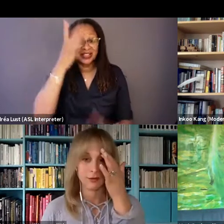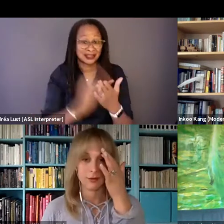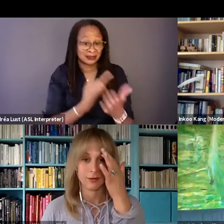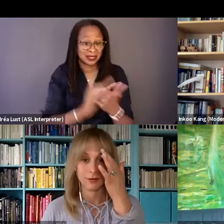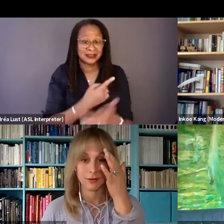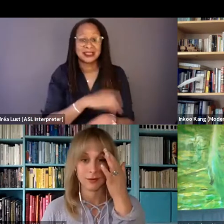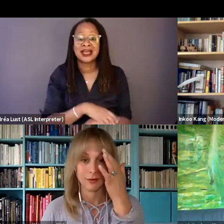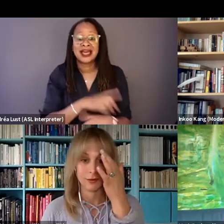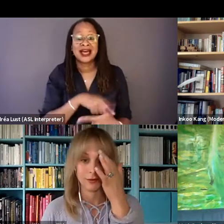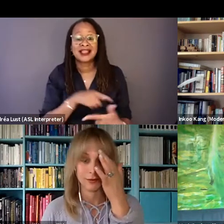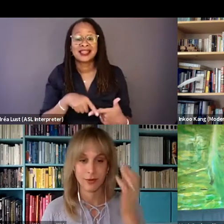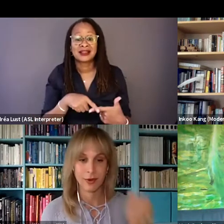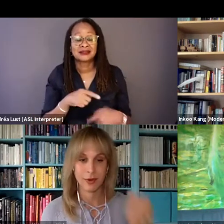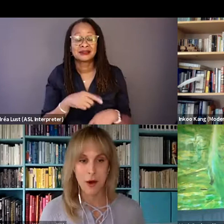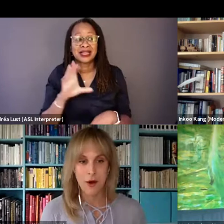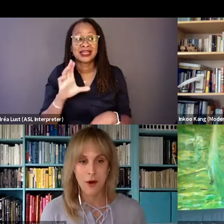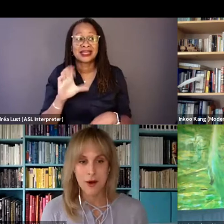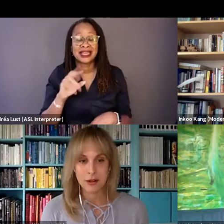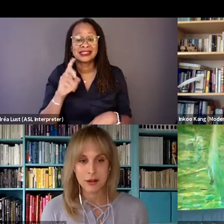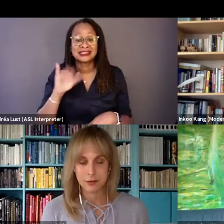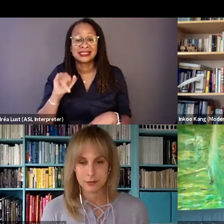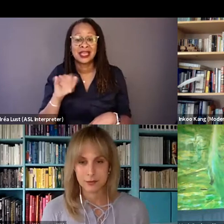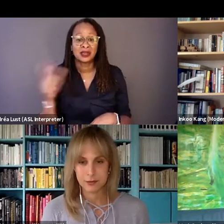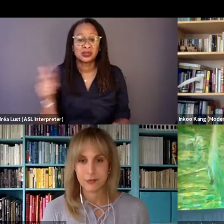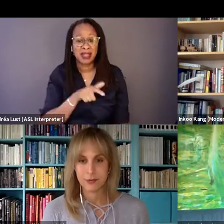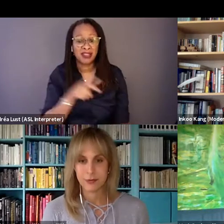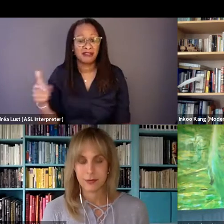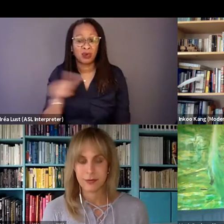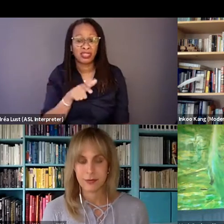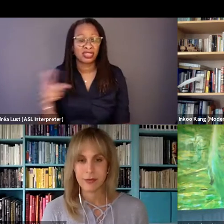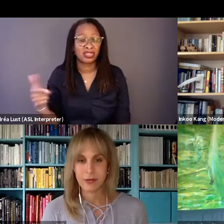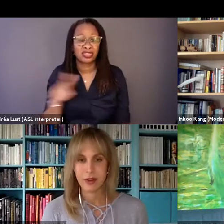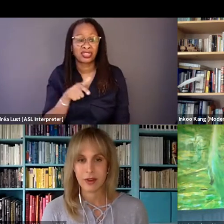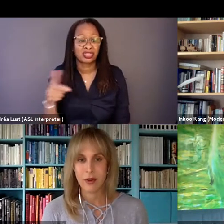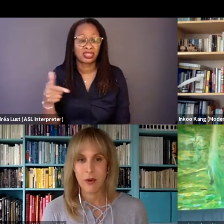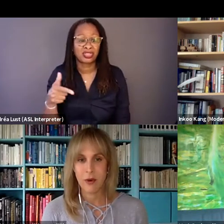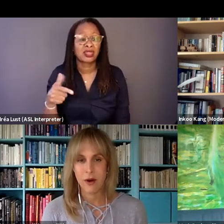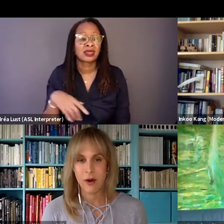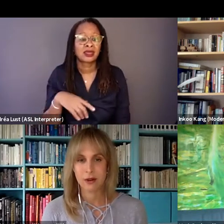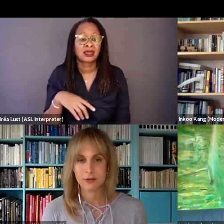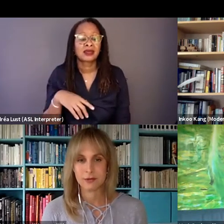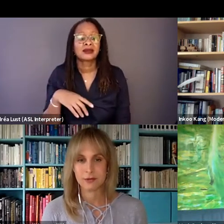And I think Candi, if I remember correctly, it goes back and forth. And then of course, there was a lot of,